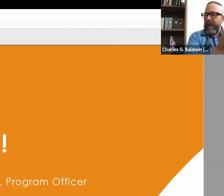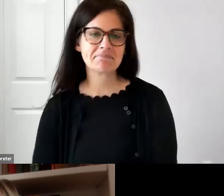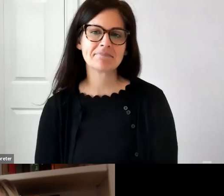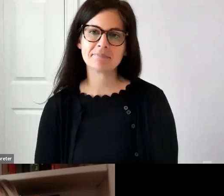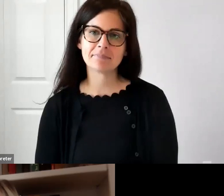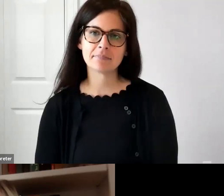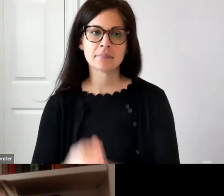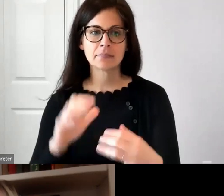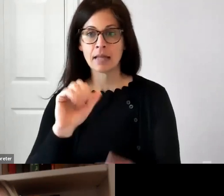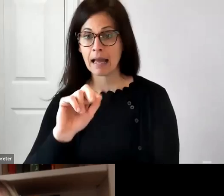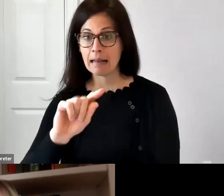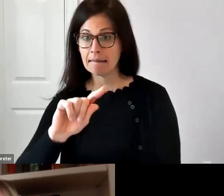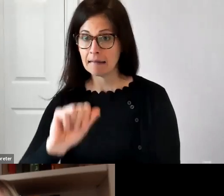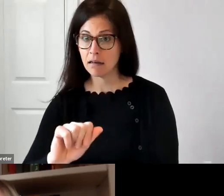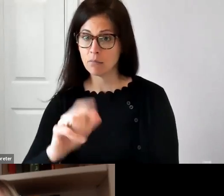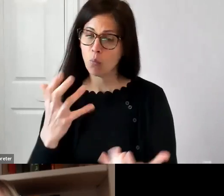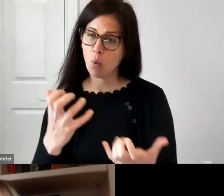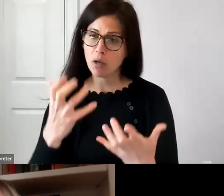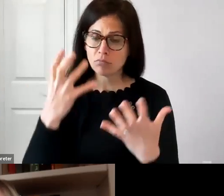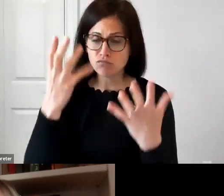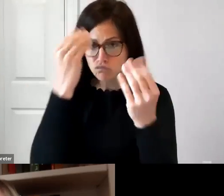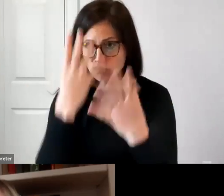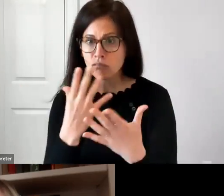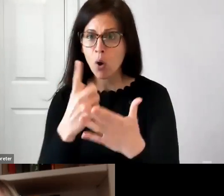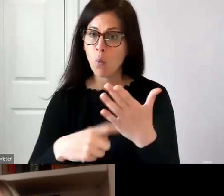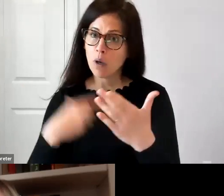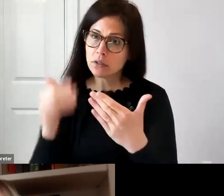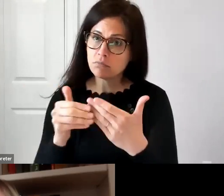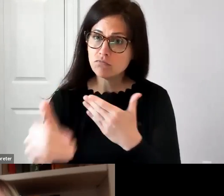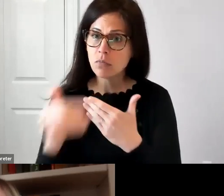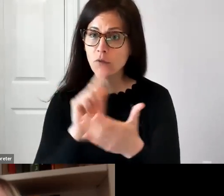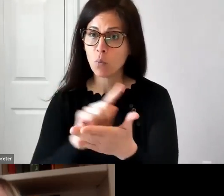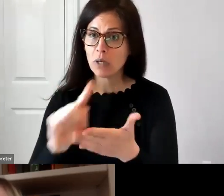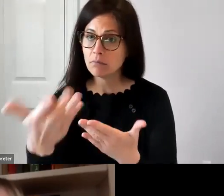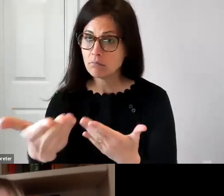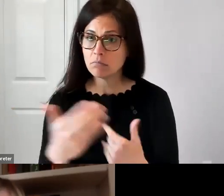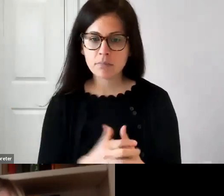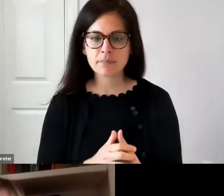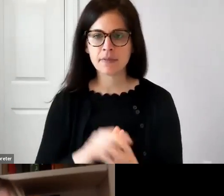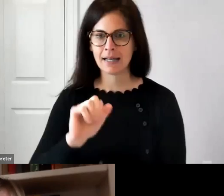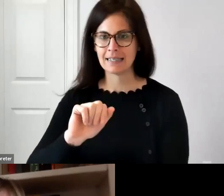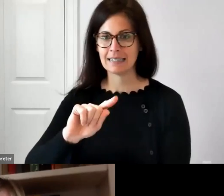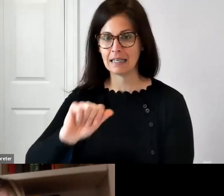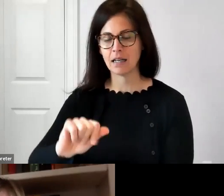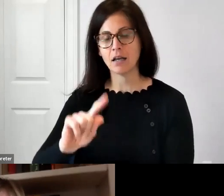So, Anita, you wanna give us a sense of what we've got coming up this week? First of all, Charles, before I do that,